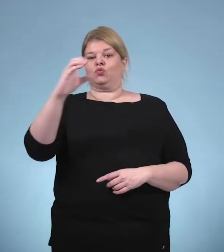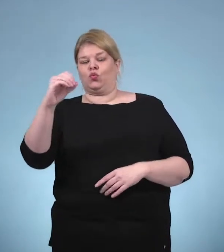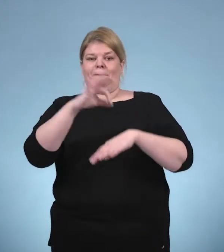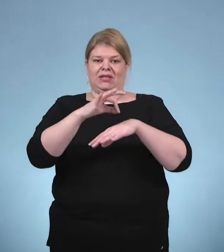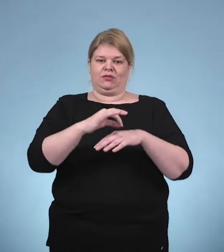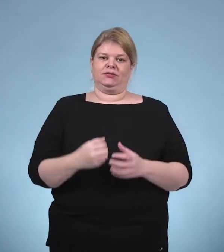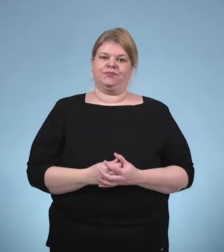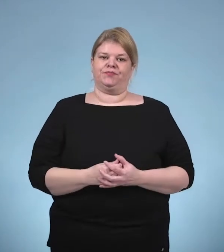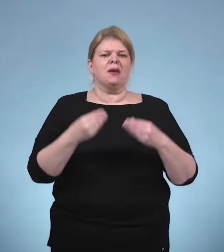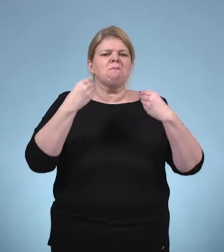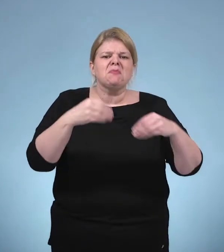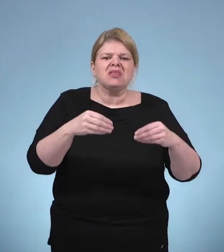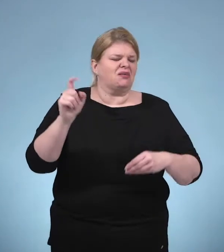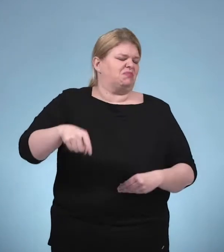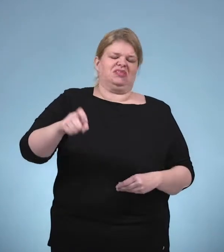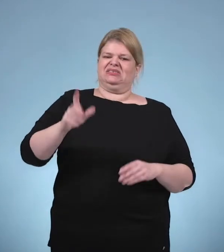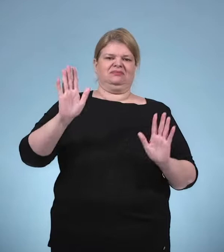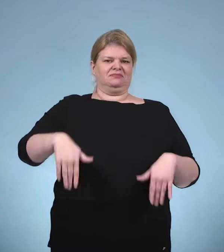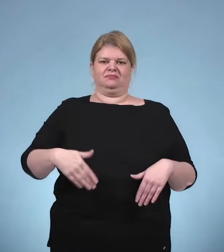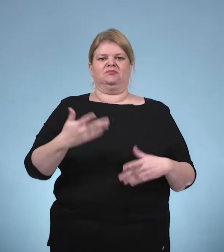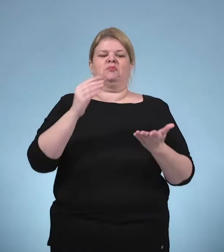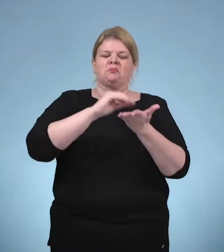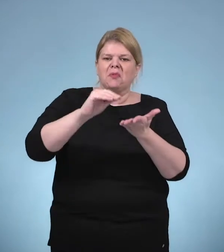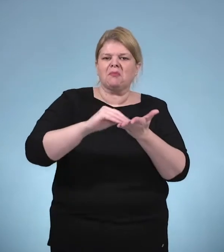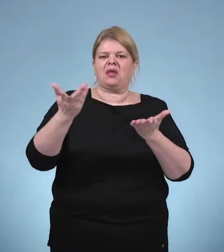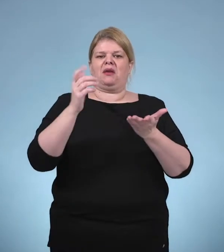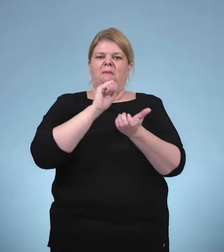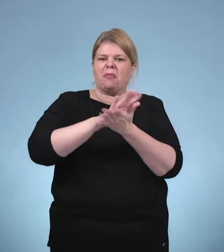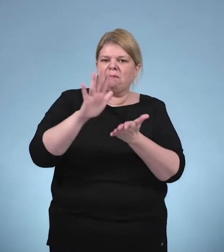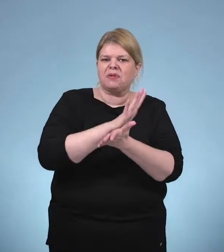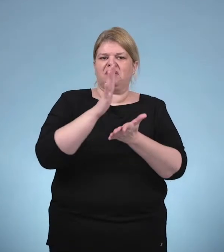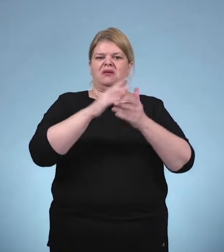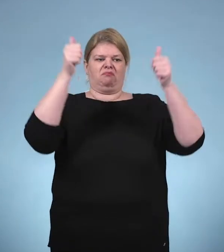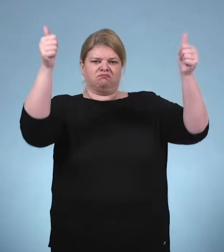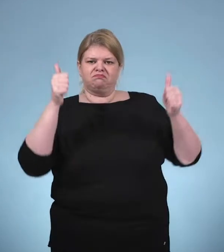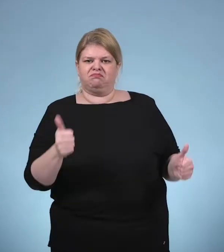You don't need much material for the method. Pens, paper, a pin board or flip chart are enough.